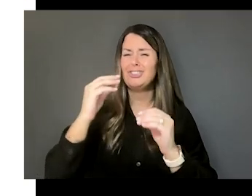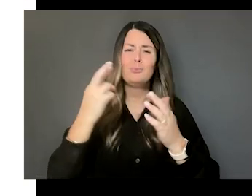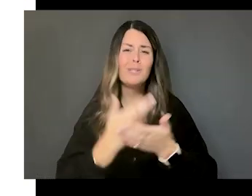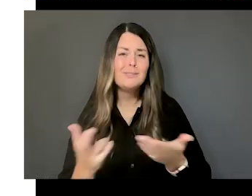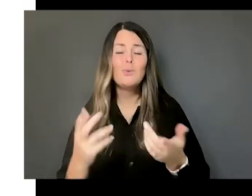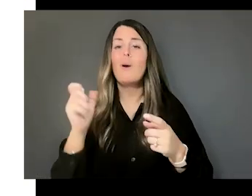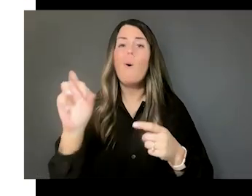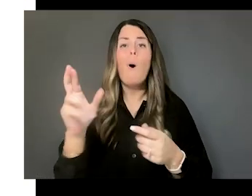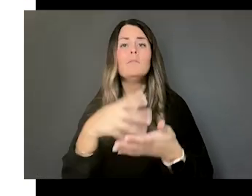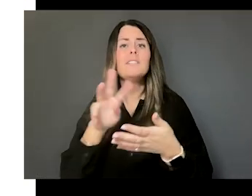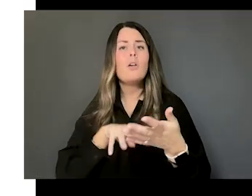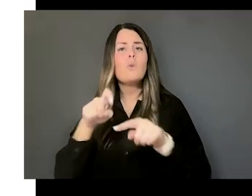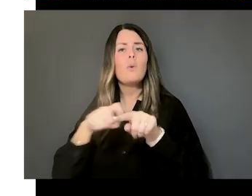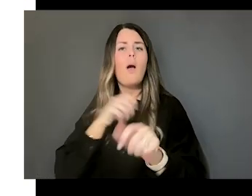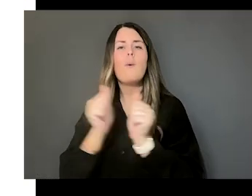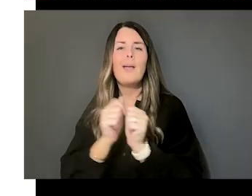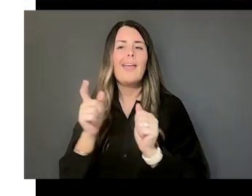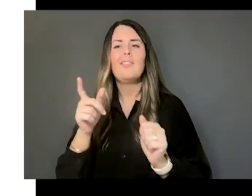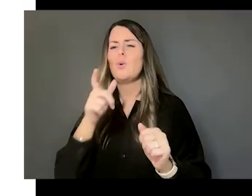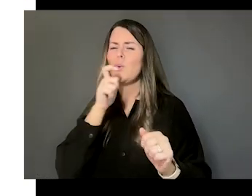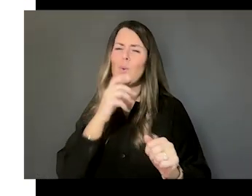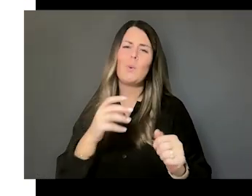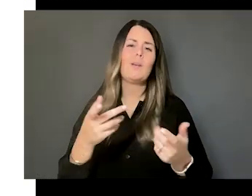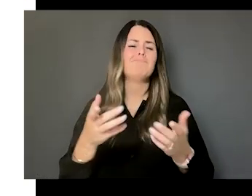a call with our passionate and knowledgeable client support team.